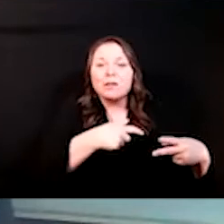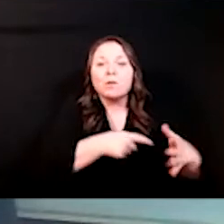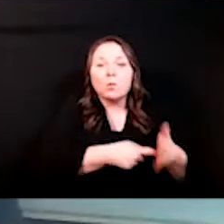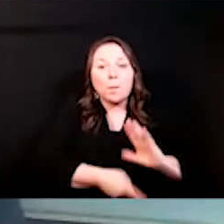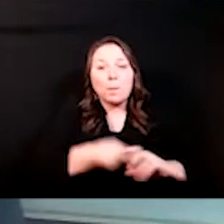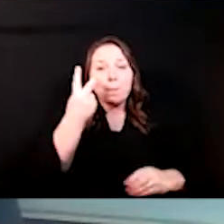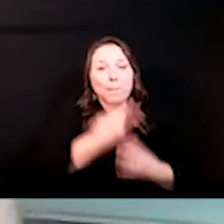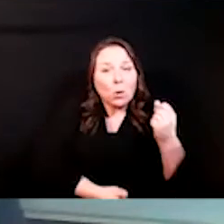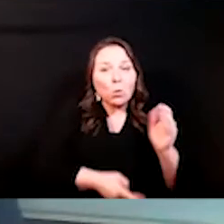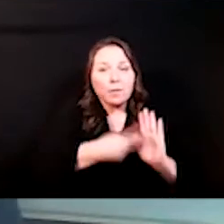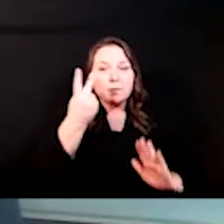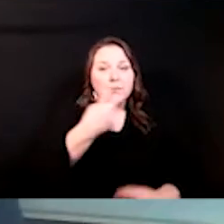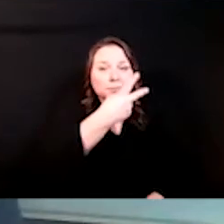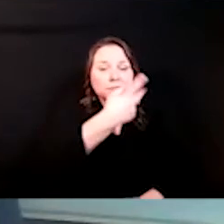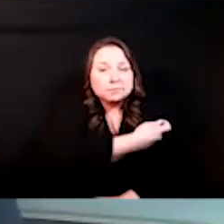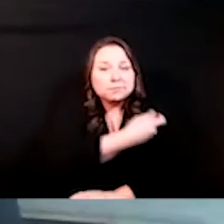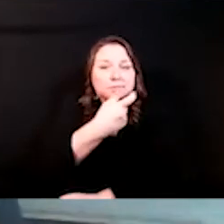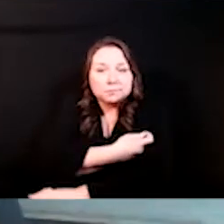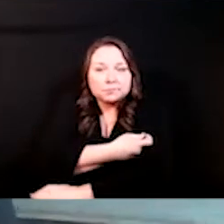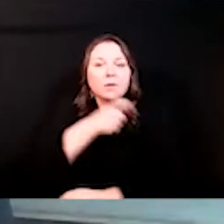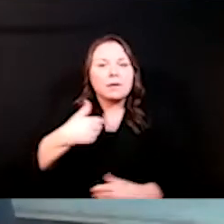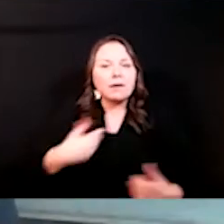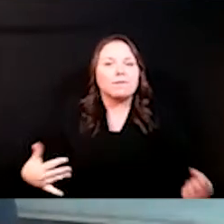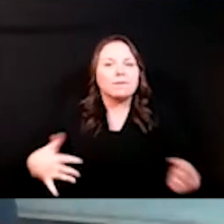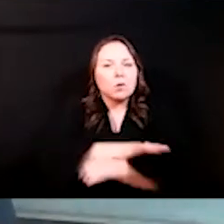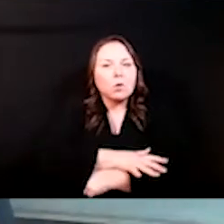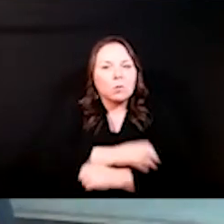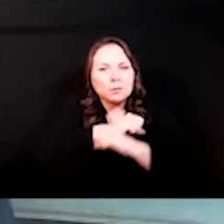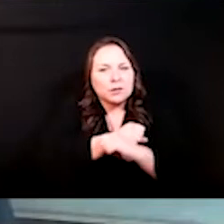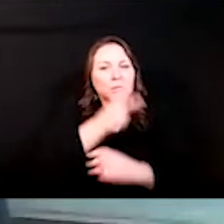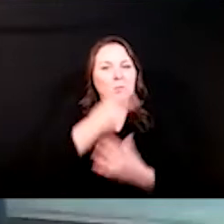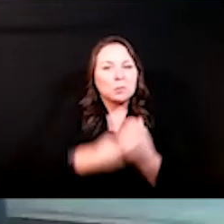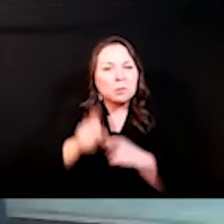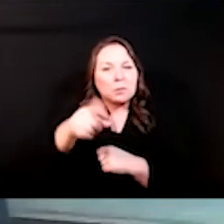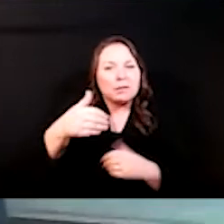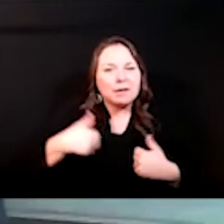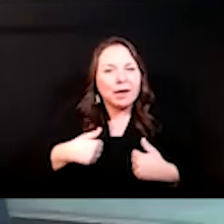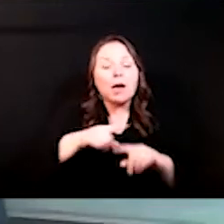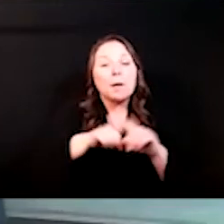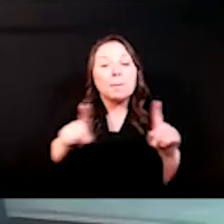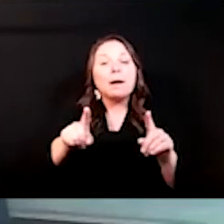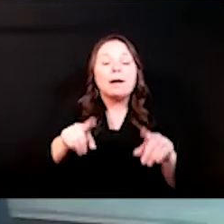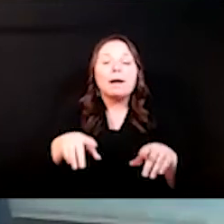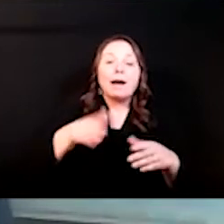SHOTS, YOU NEED TO GET THE TWO SHOTS TO GET THE FULL PROTECTION. PLUS, IT DOES TAKE ABOUT TWO WEEKS AFTER THE